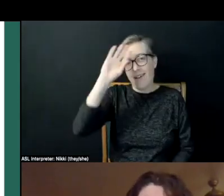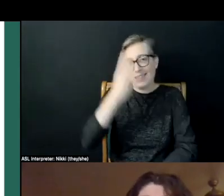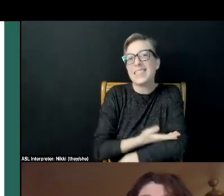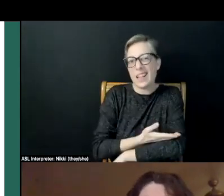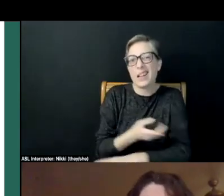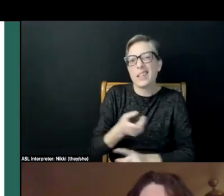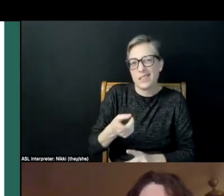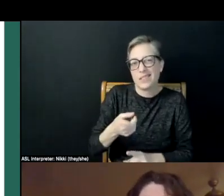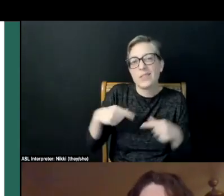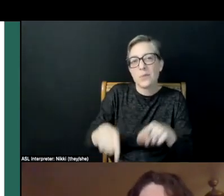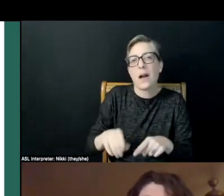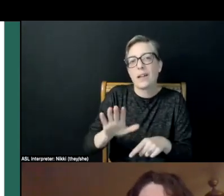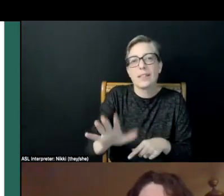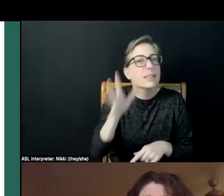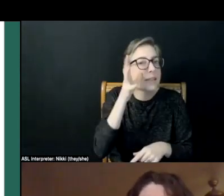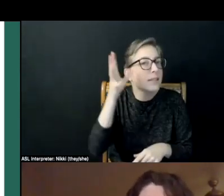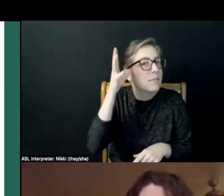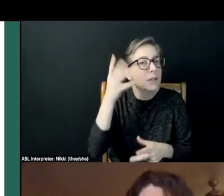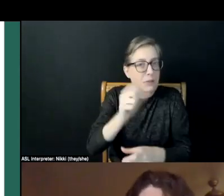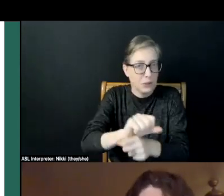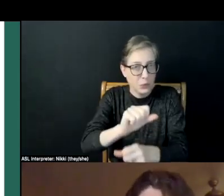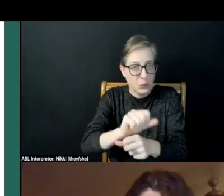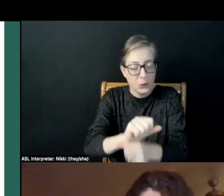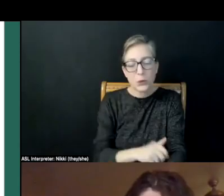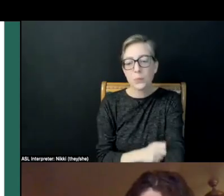I remember saying what you will see in terms of Stephen helping me